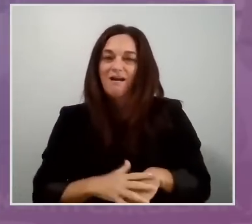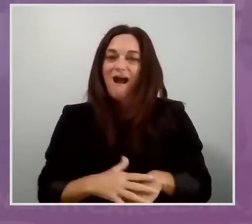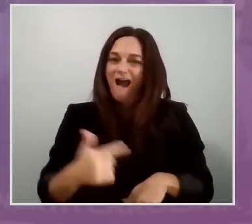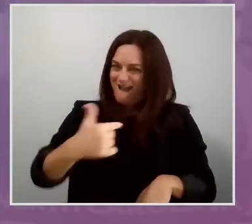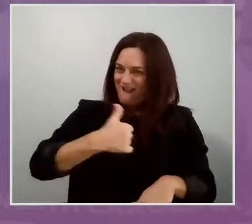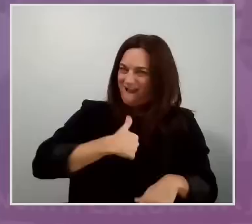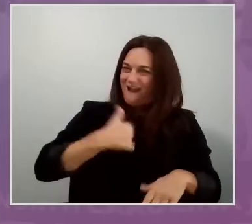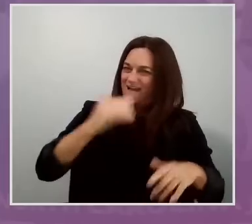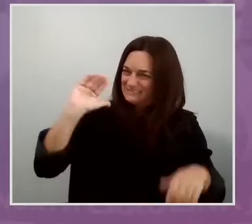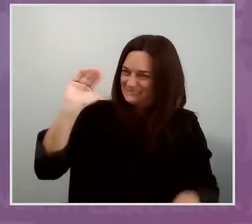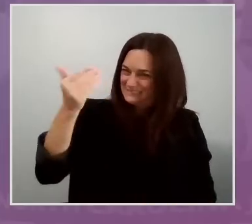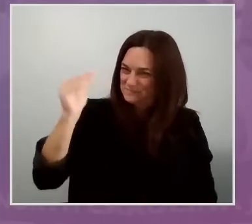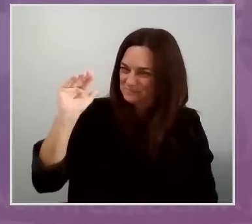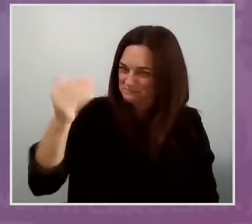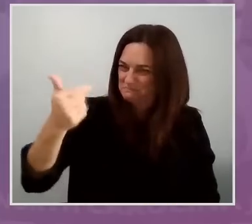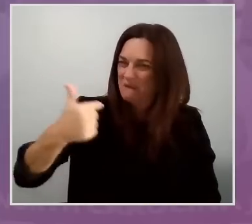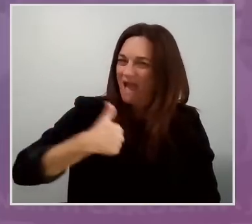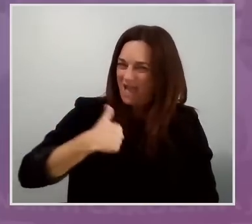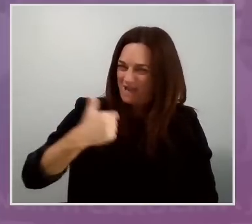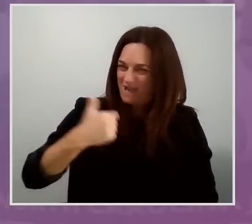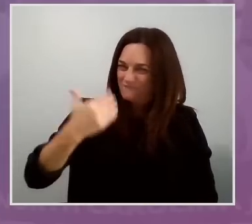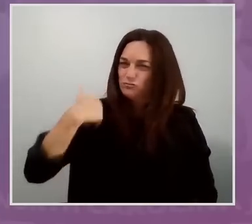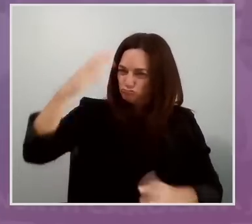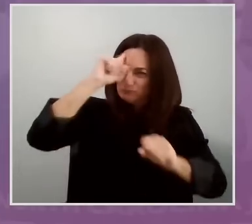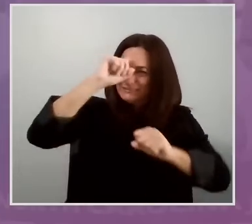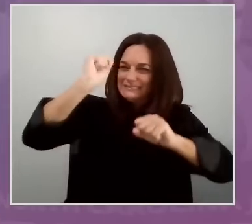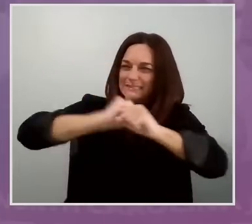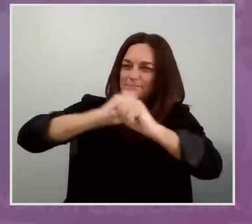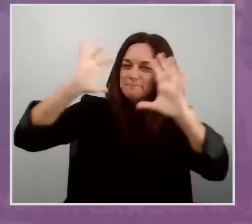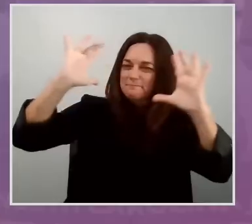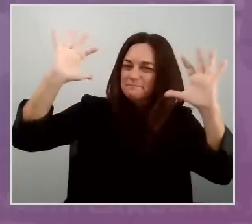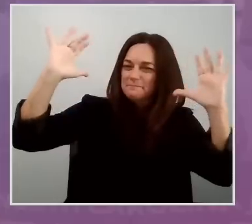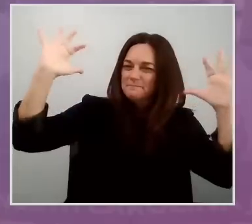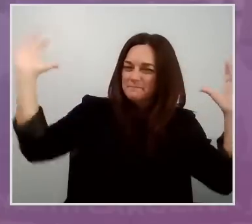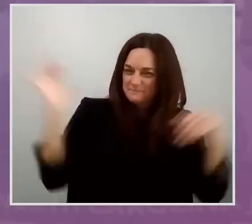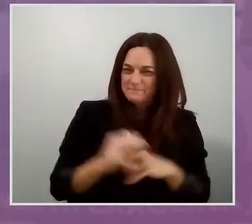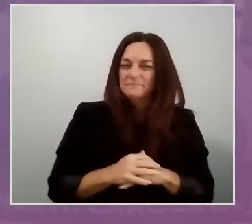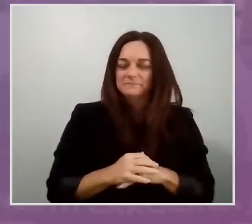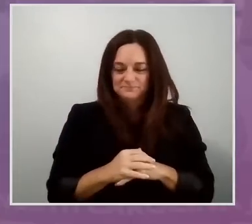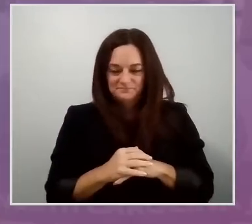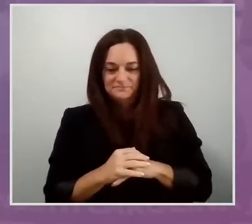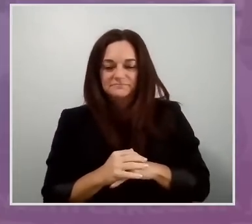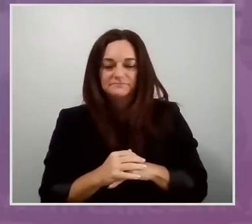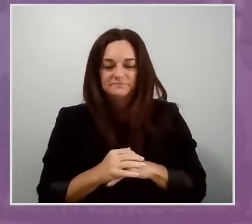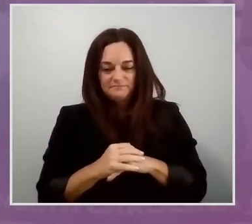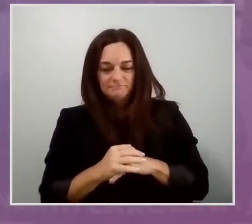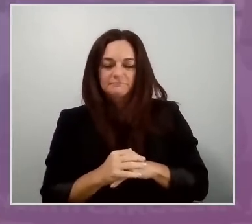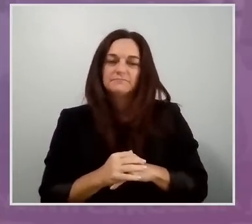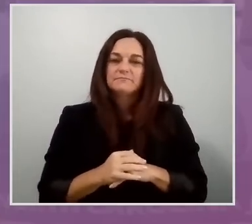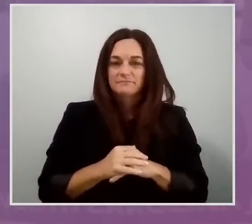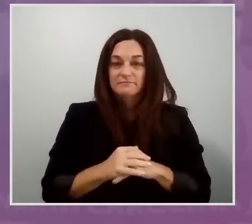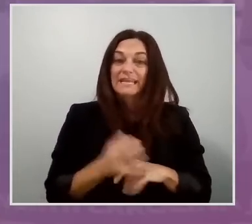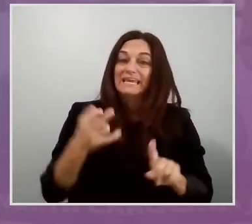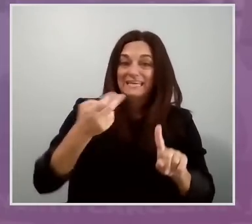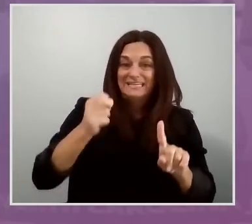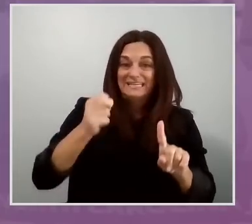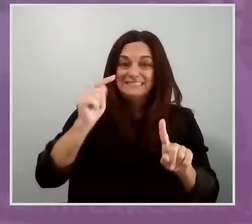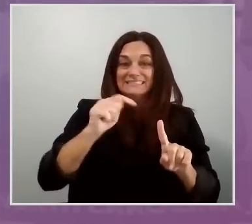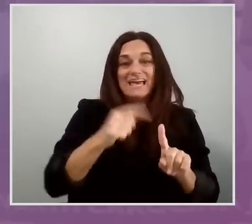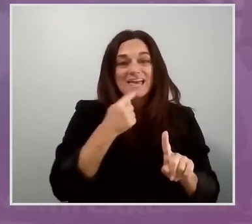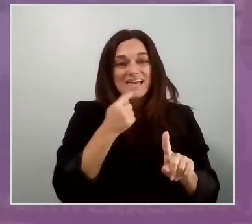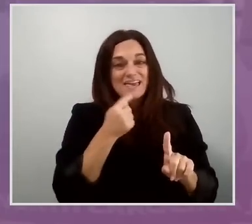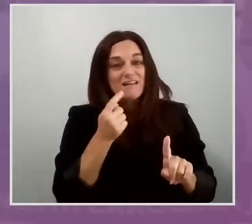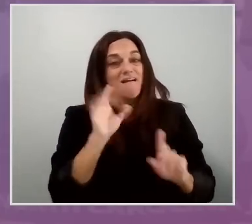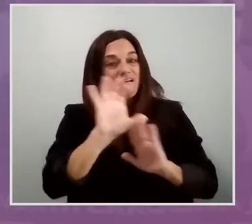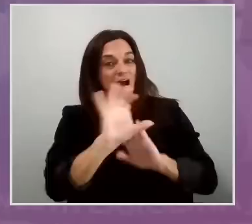IT SEEMS I HAVE A DREAM